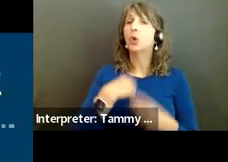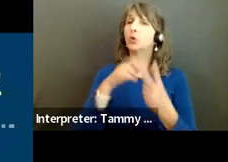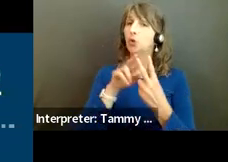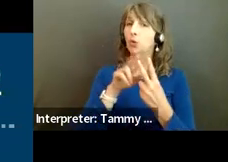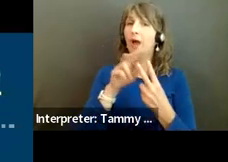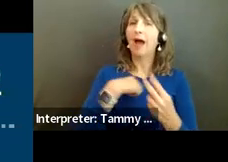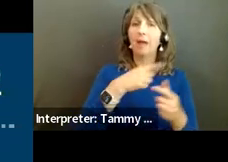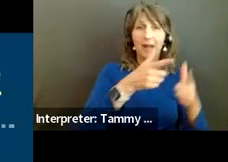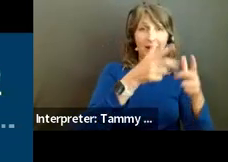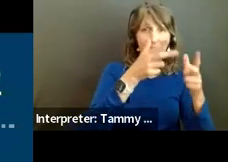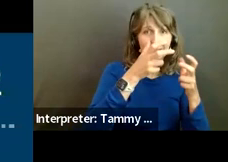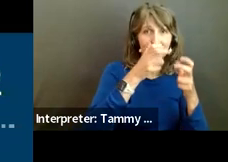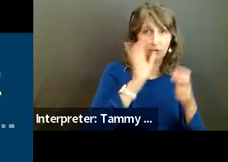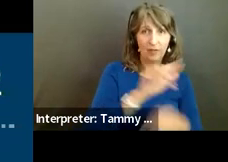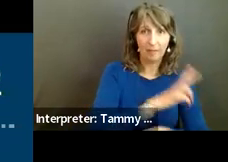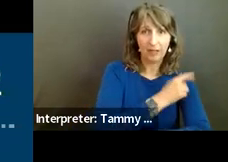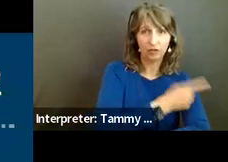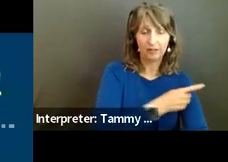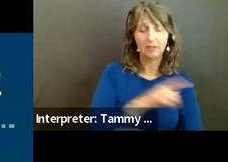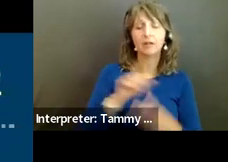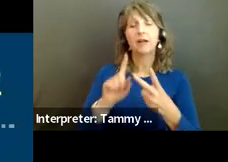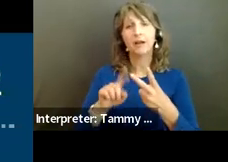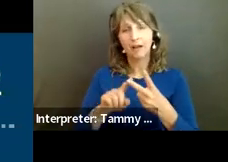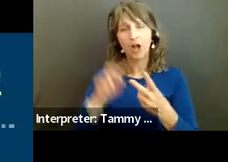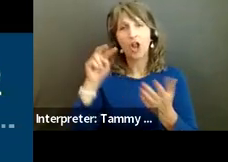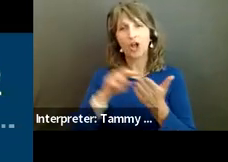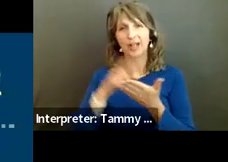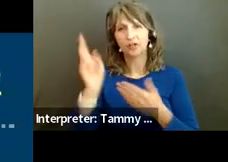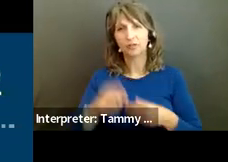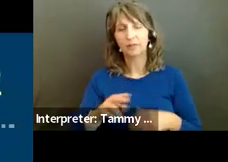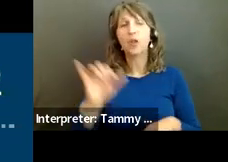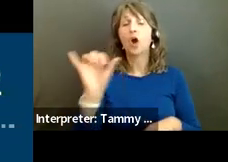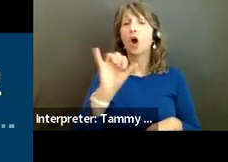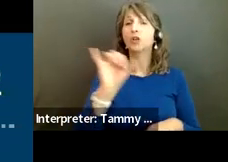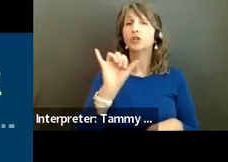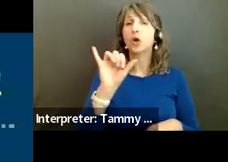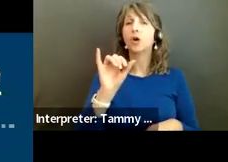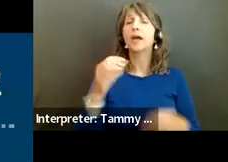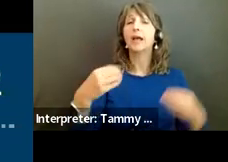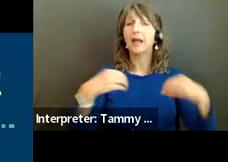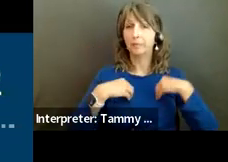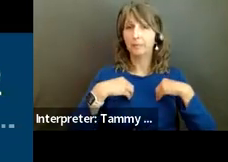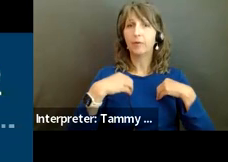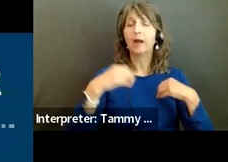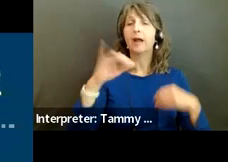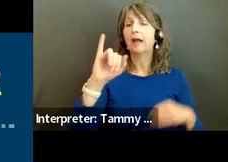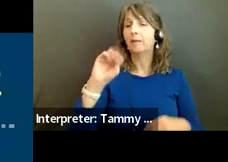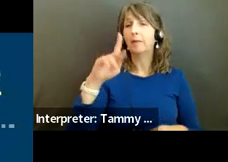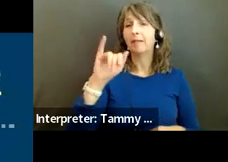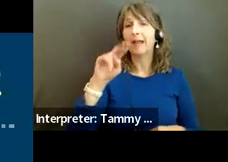She did have ruptured breast implants, which resulted in disfiguration and yes, very severe pain.